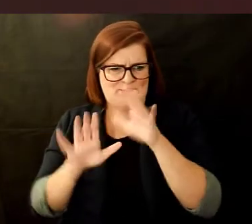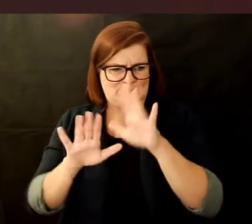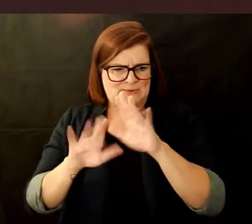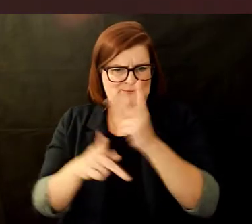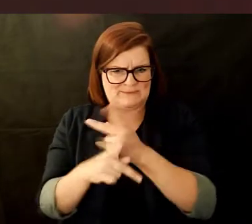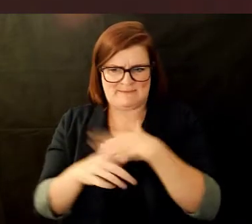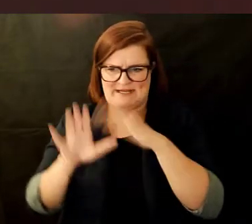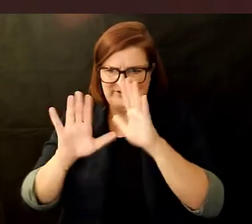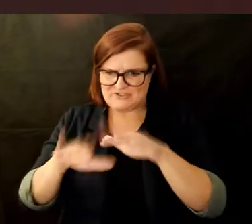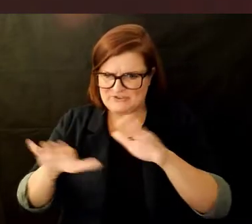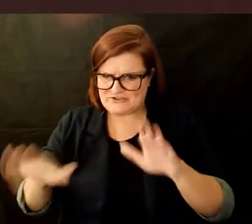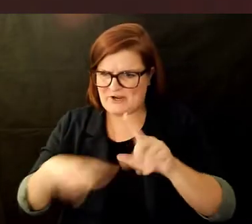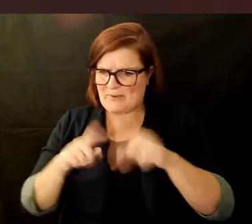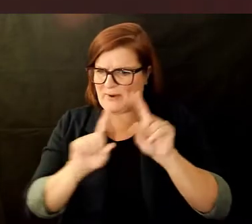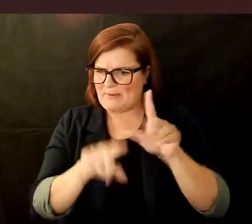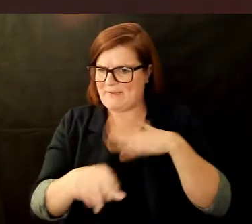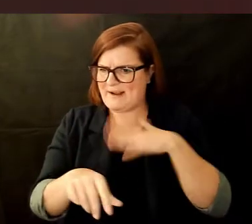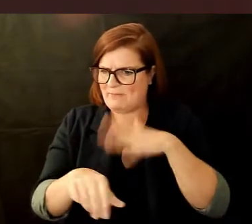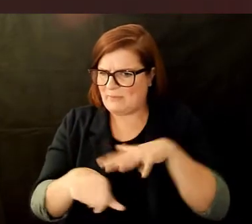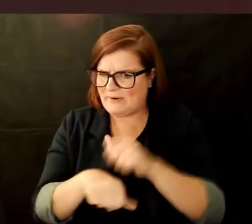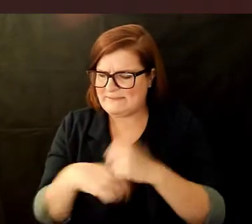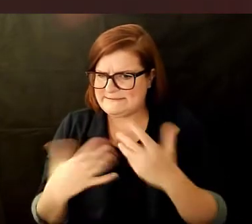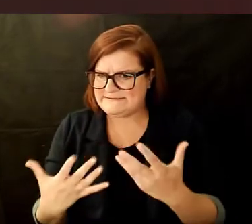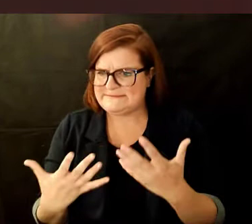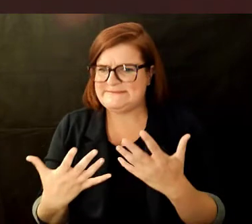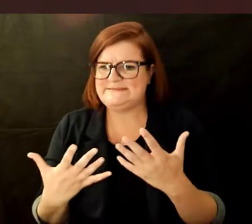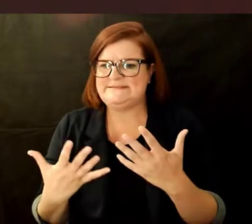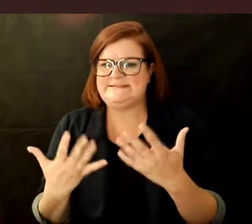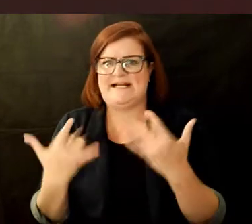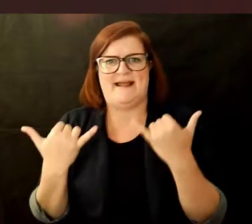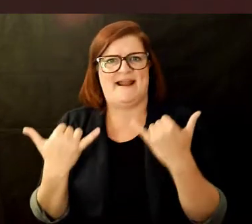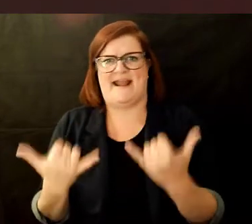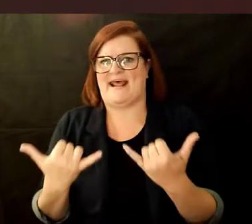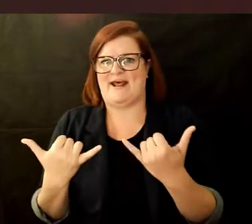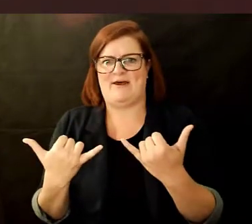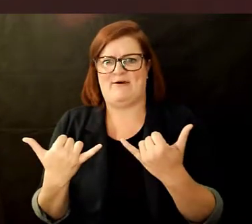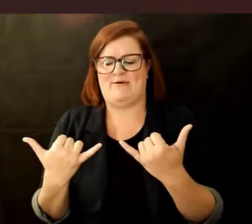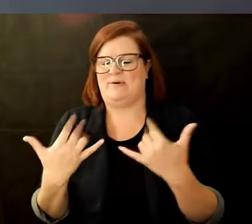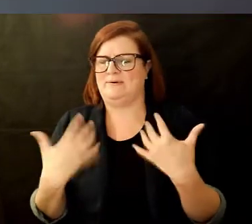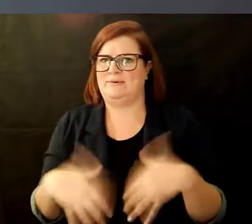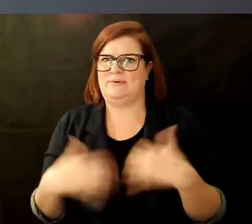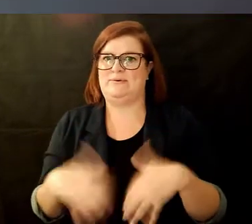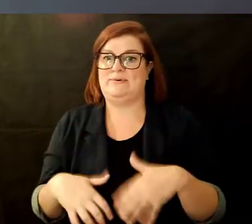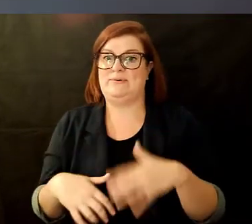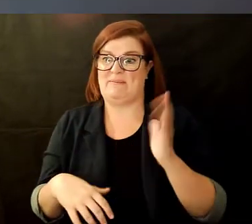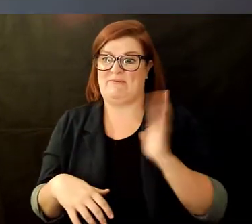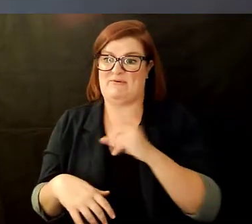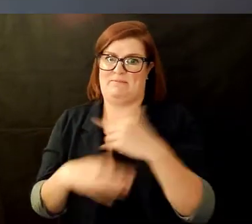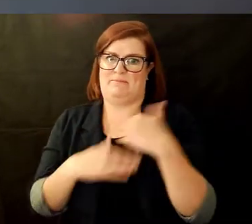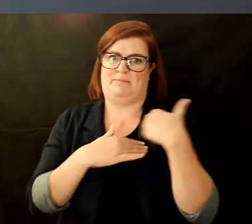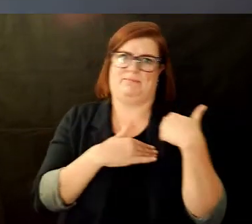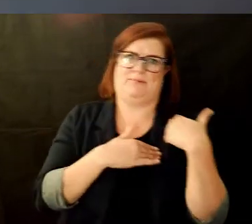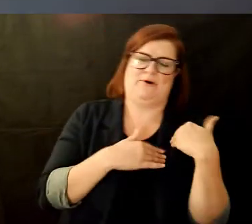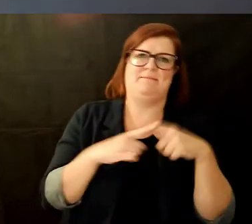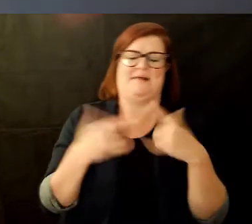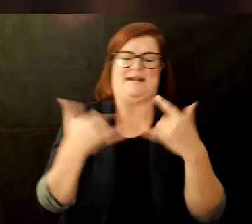for their little ones or for their loved ones. And that is a big burden. With telehealth, we're just a click away.